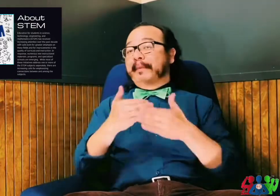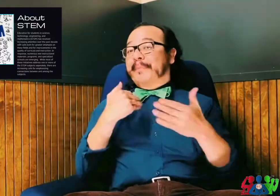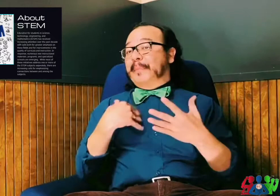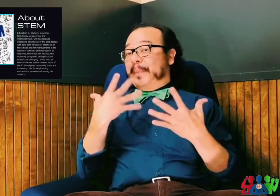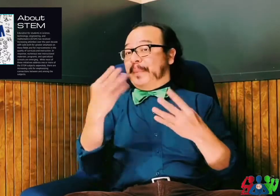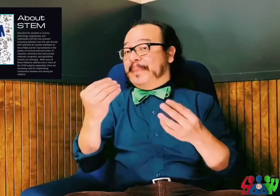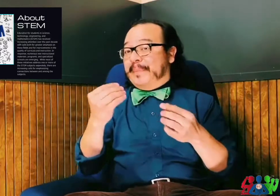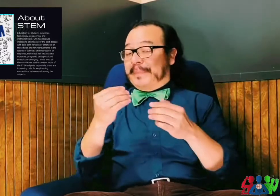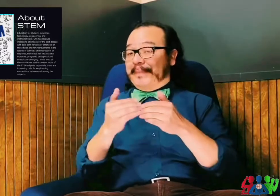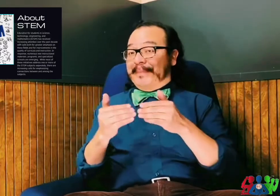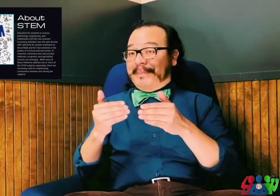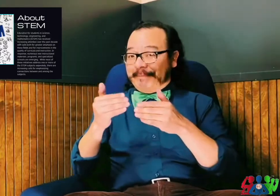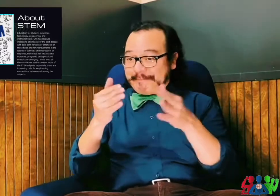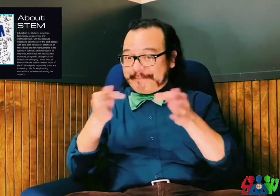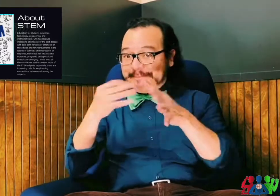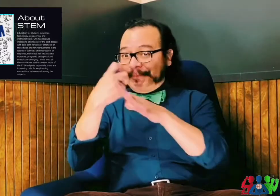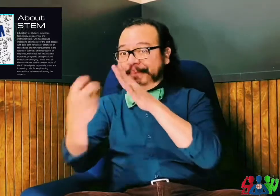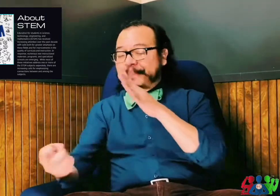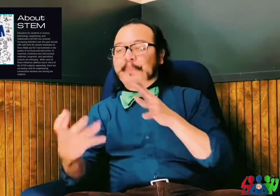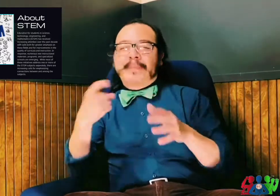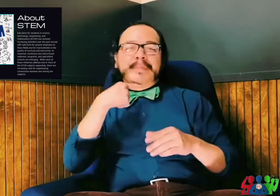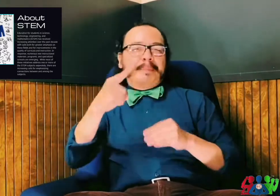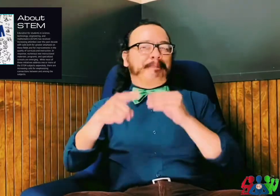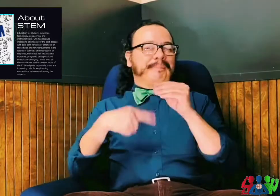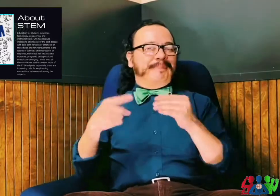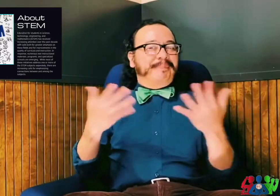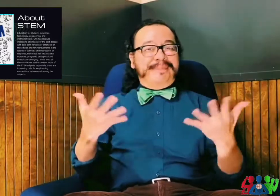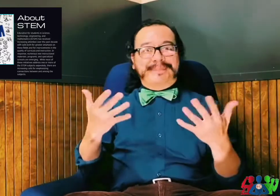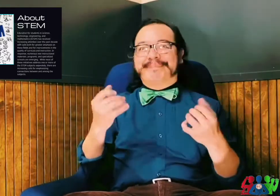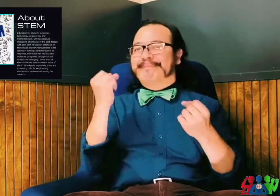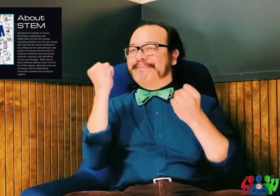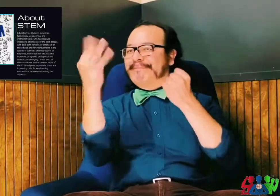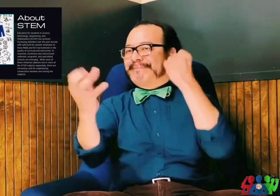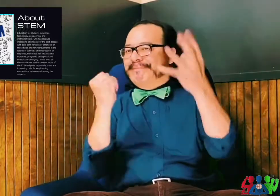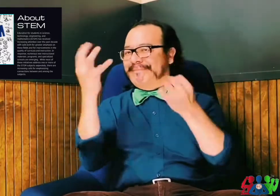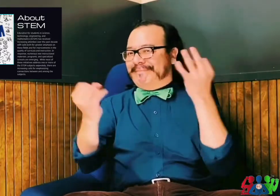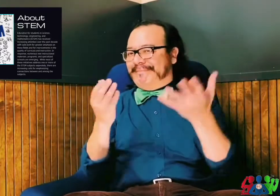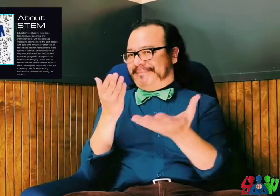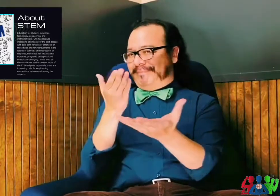Next, let's discuss sign language.